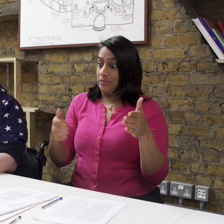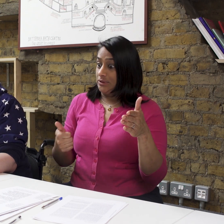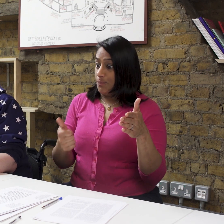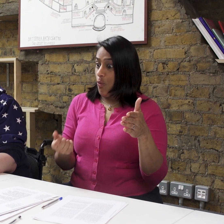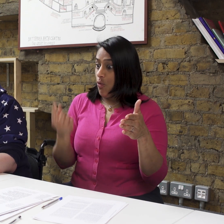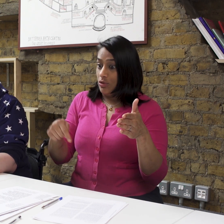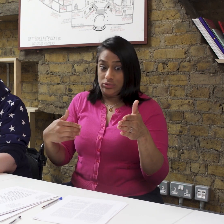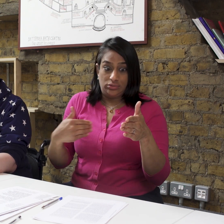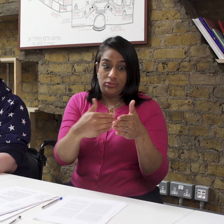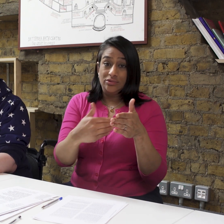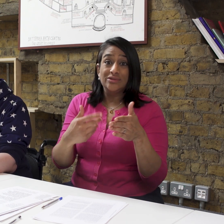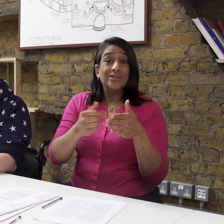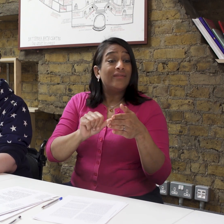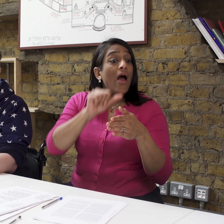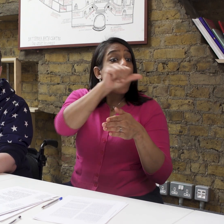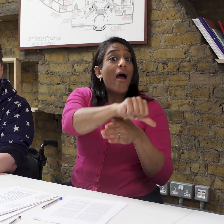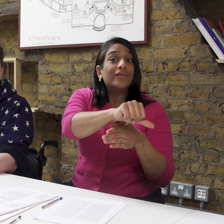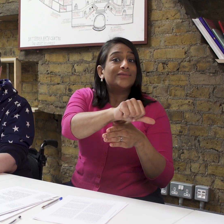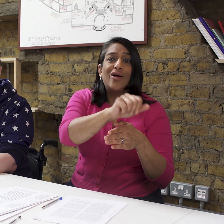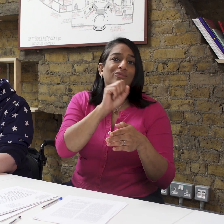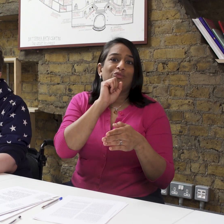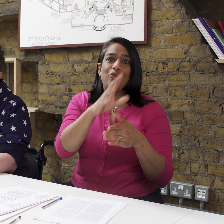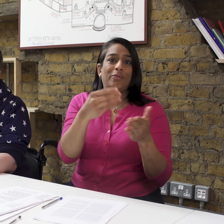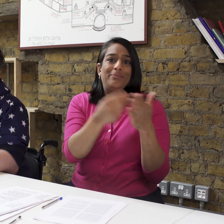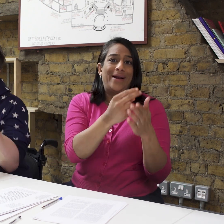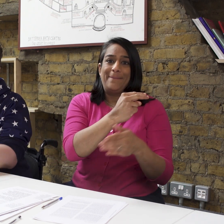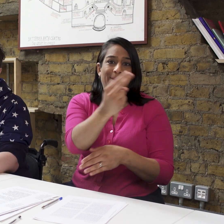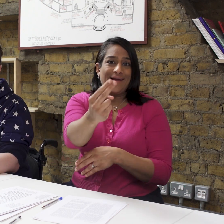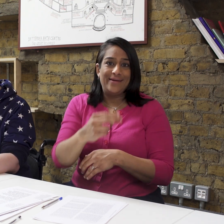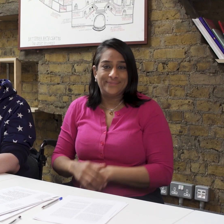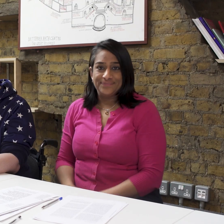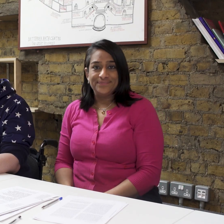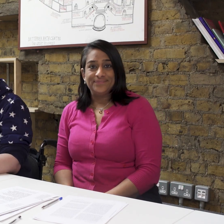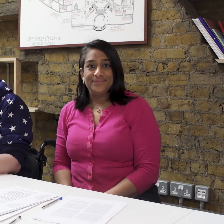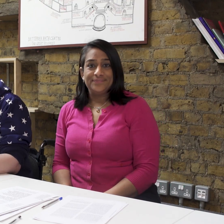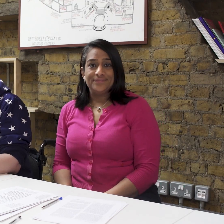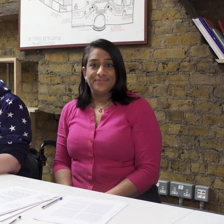Your claim must arrive within 6 months of the activity for which you are claiming. beans, biscuit